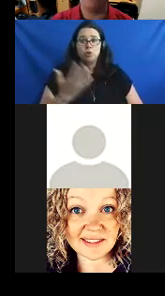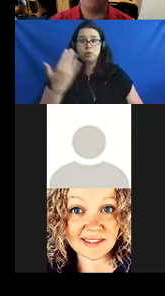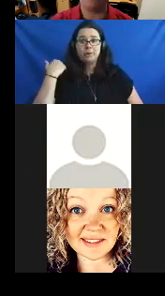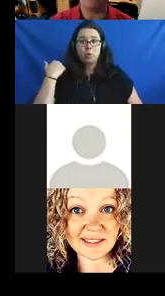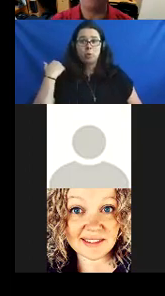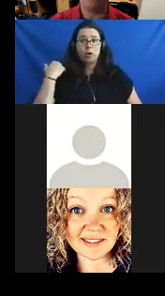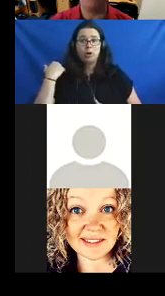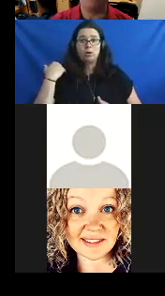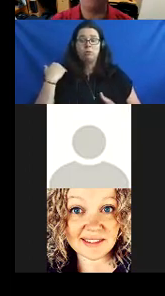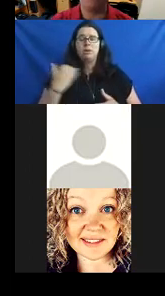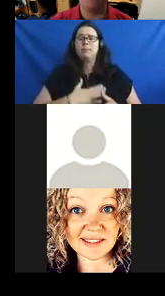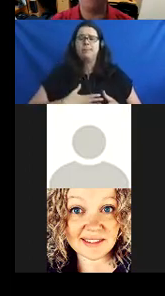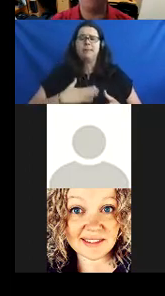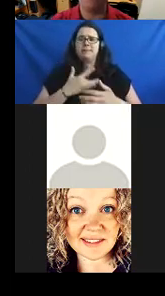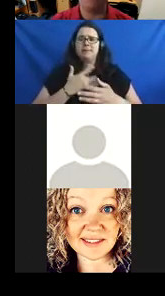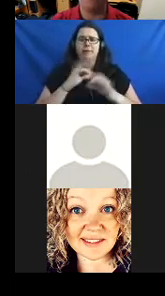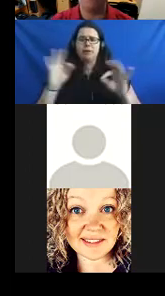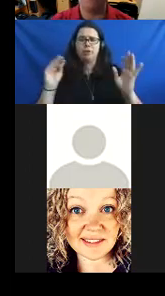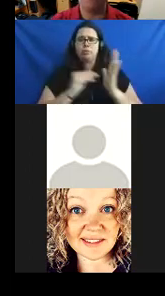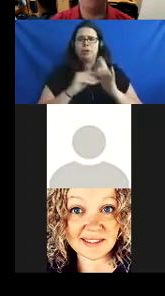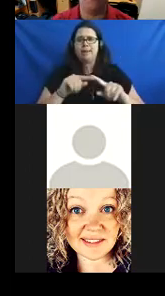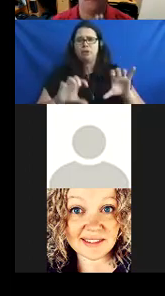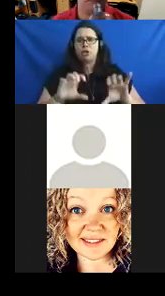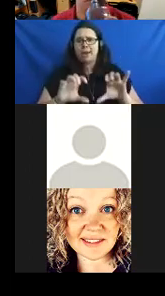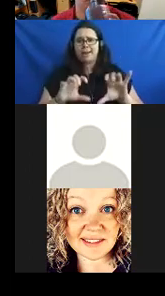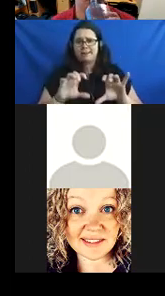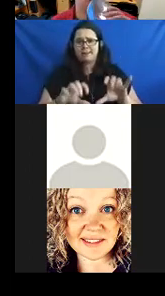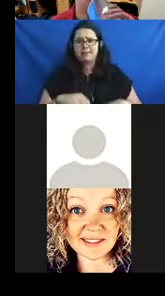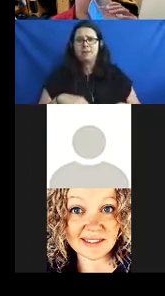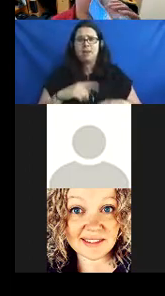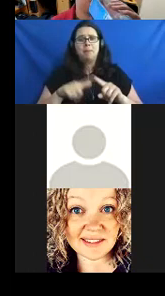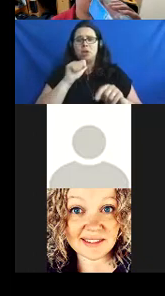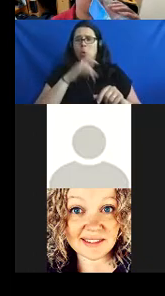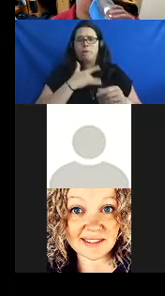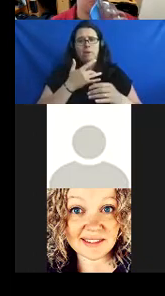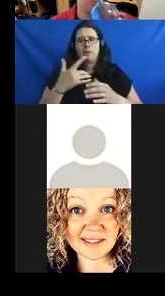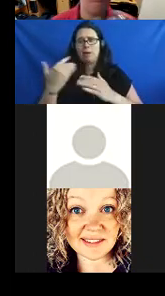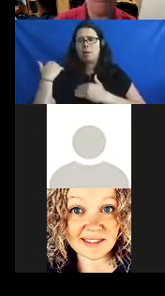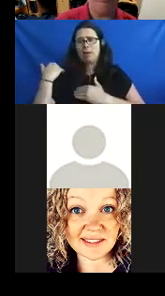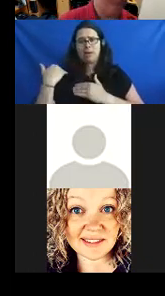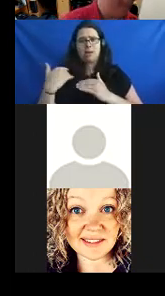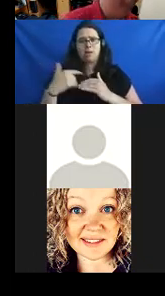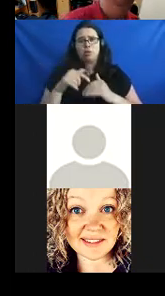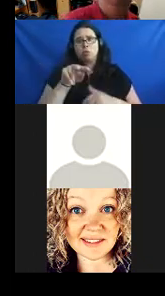HIGHLIGHTED, PLEASE FEEL FREE TO PUT THAT IN THE CHAT. DON'T FEEL OBLIGATED TO KEEP STARING AS YOUR SCREEN.